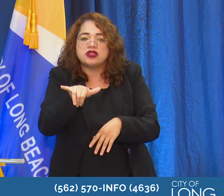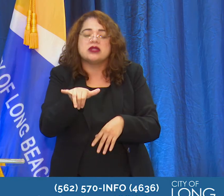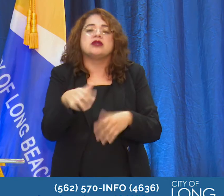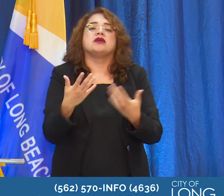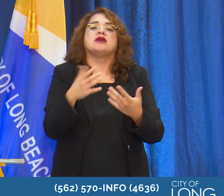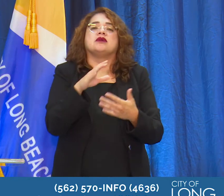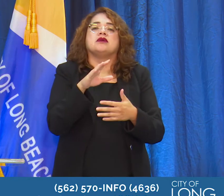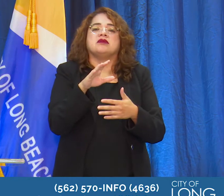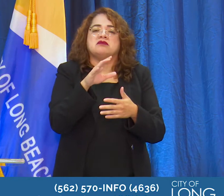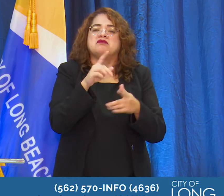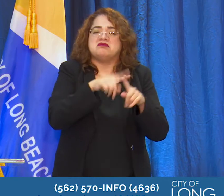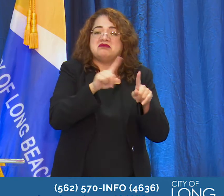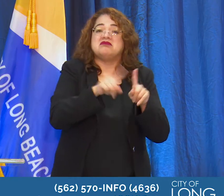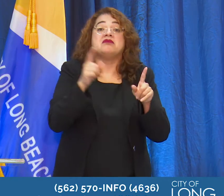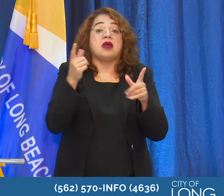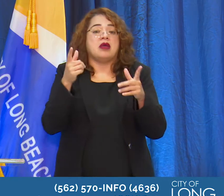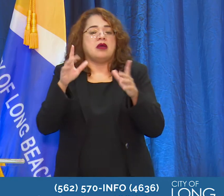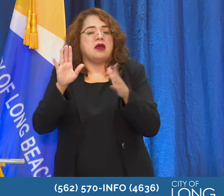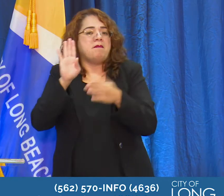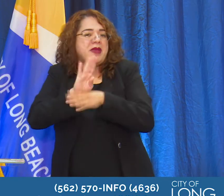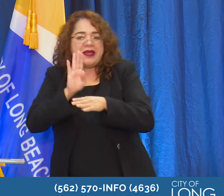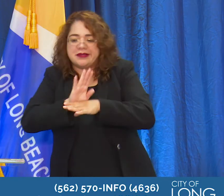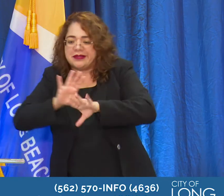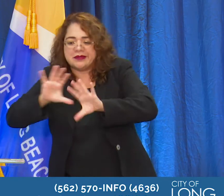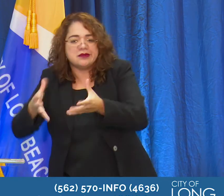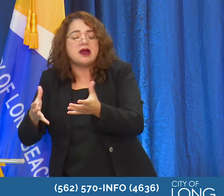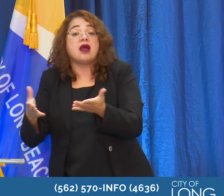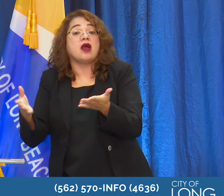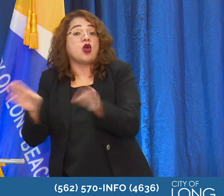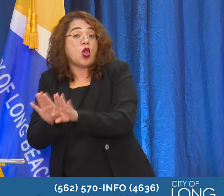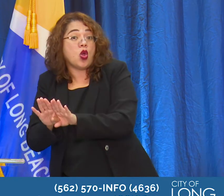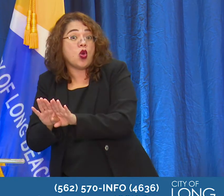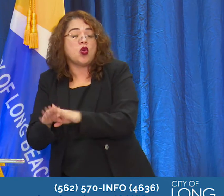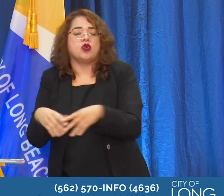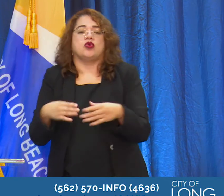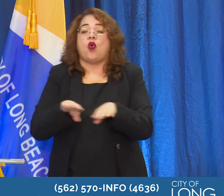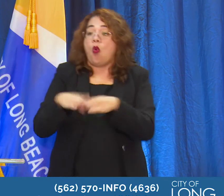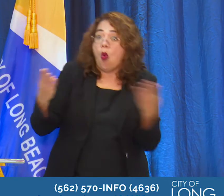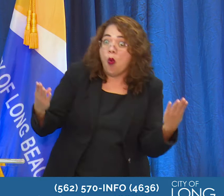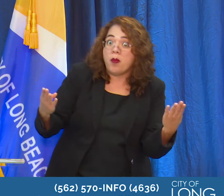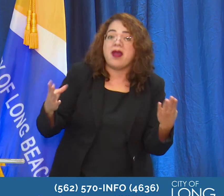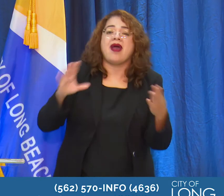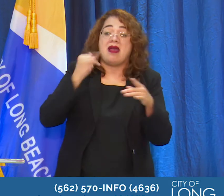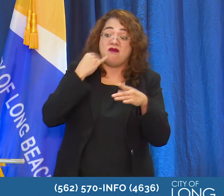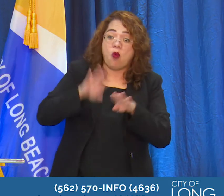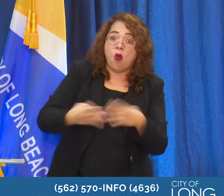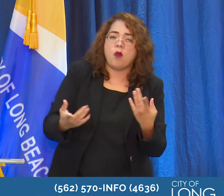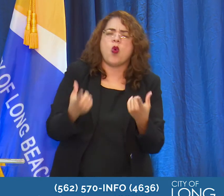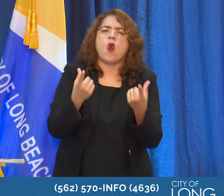does, whether it's a business sector that's making sure that its employees are wearing a mask and making sure that they're physically